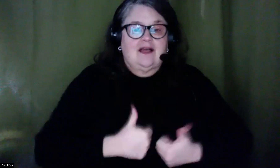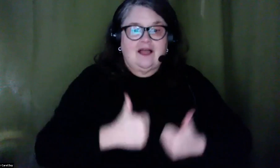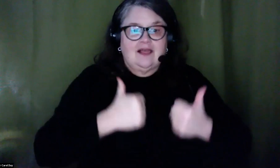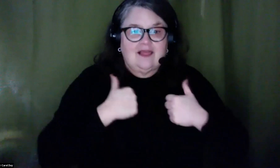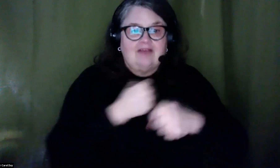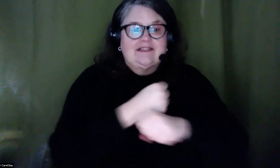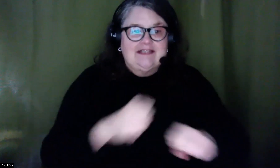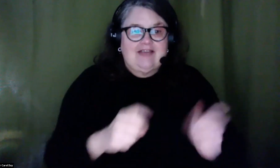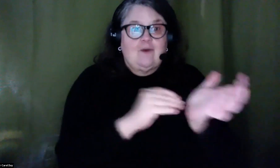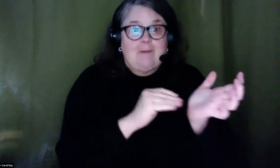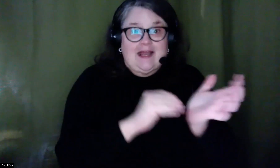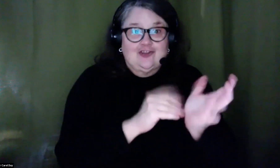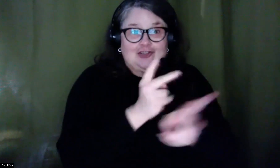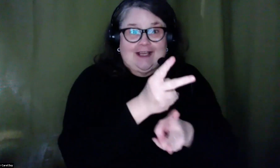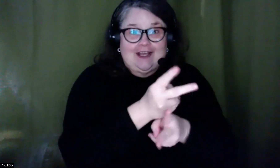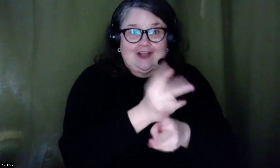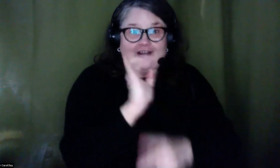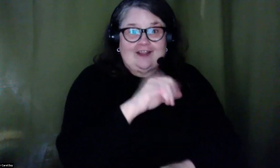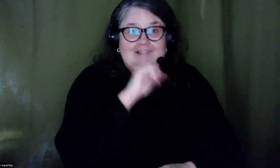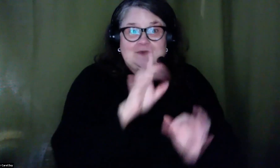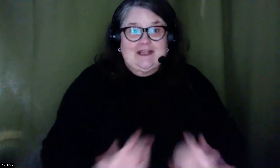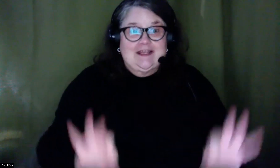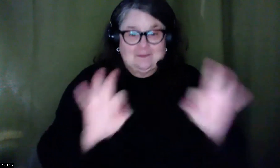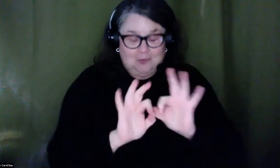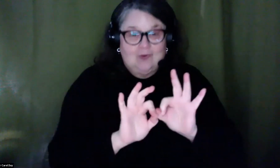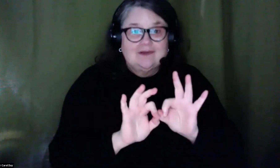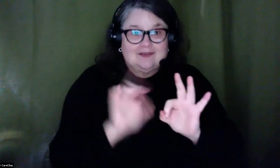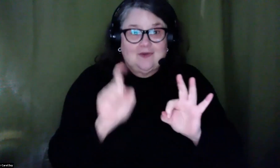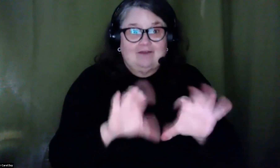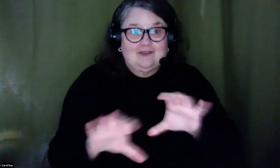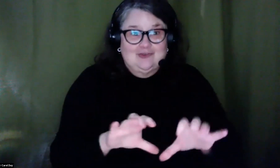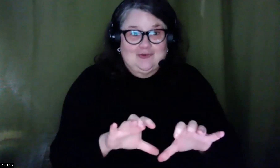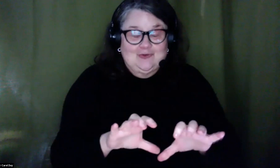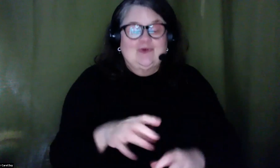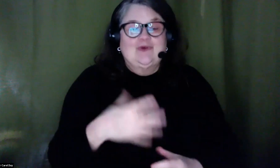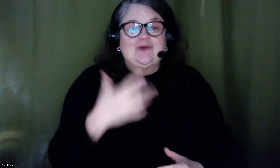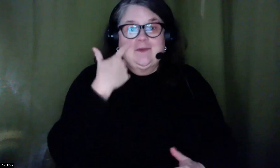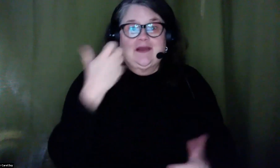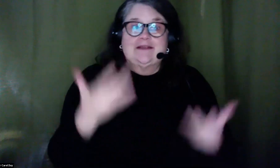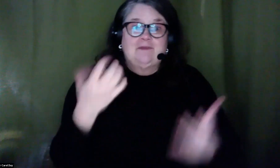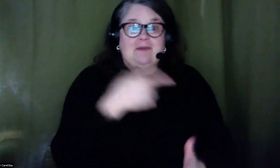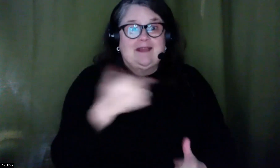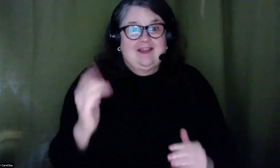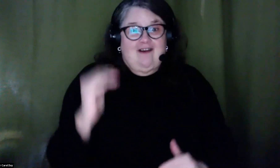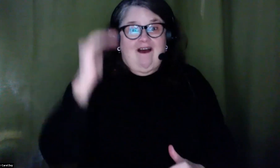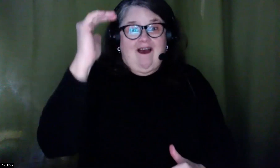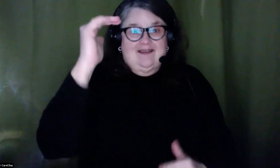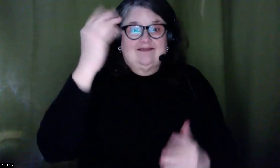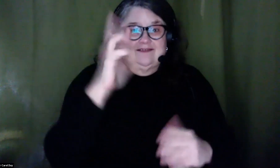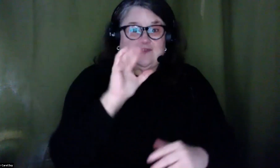testing which in some cases is are, you know, life saving medical testing and medical care that is